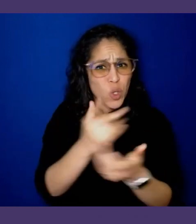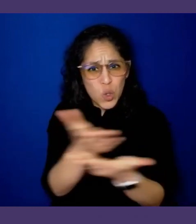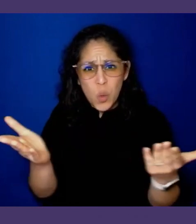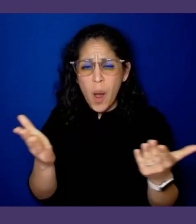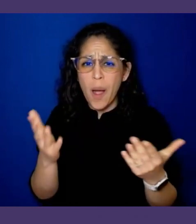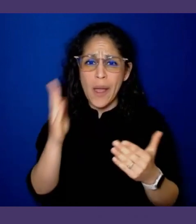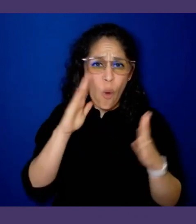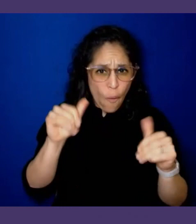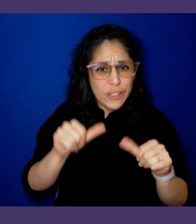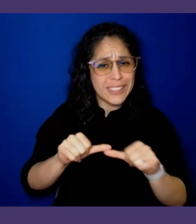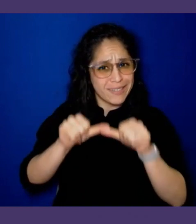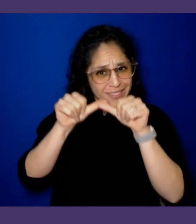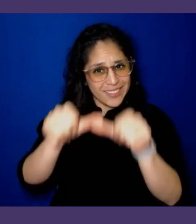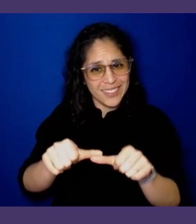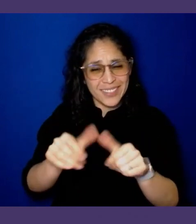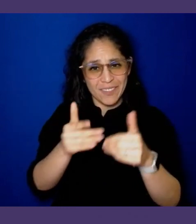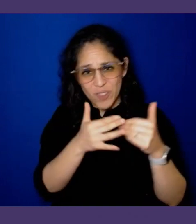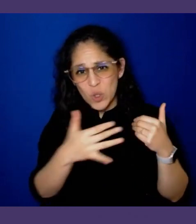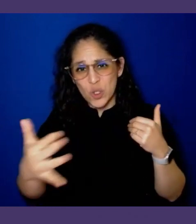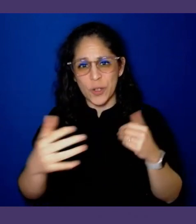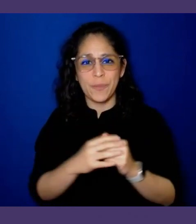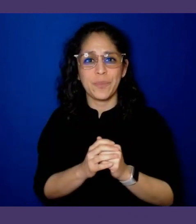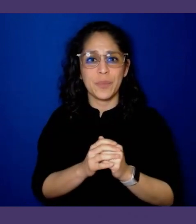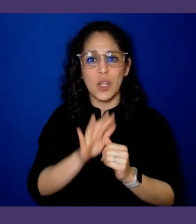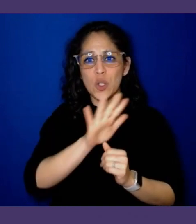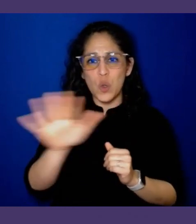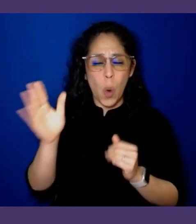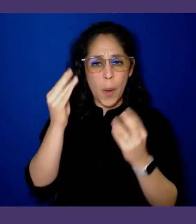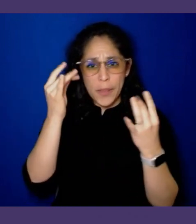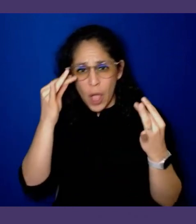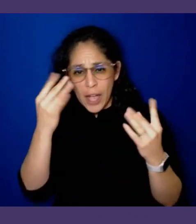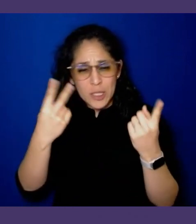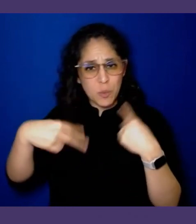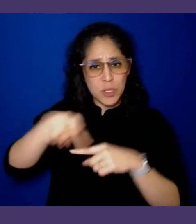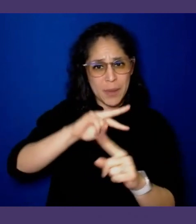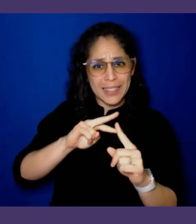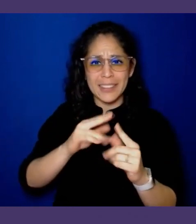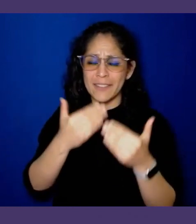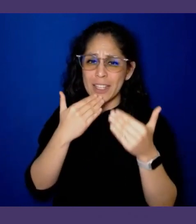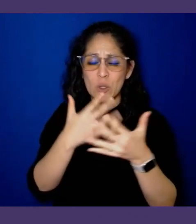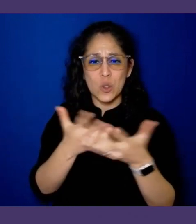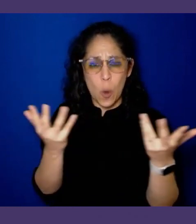Again, thank you for providing your insights. Moving forward, let's discuss about the types of